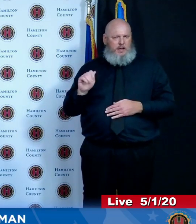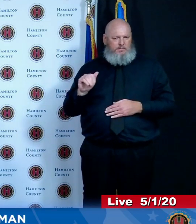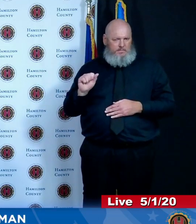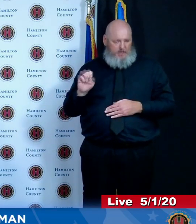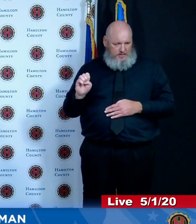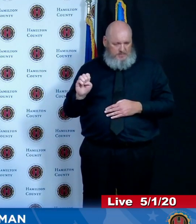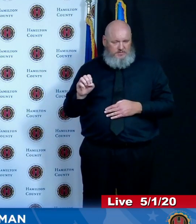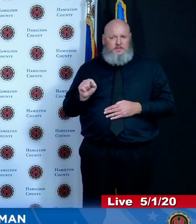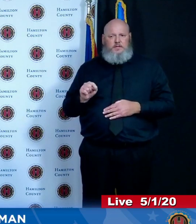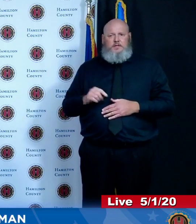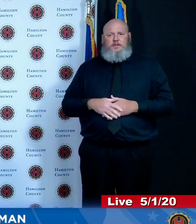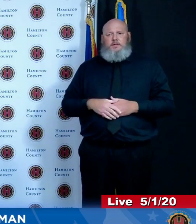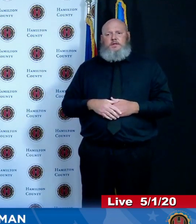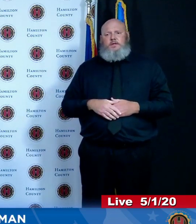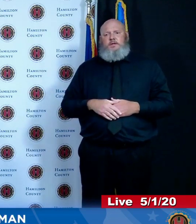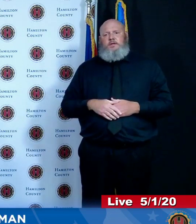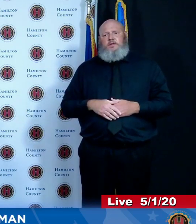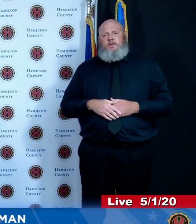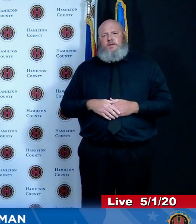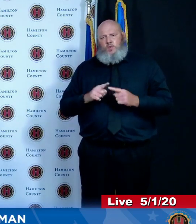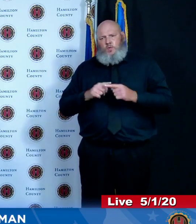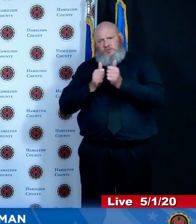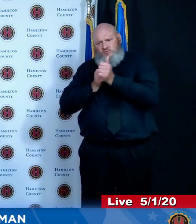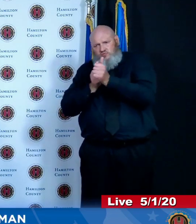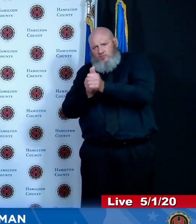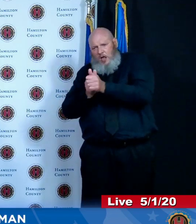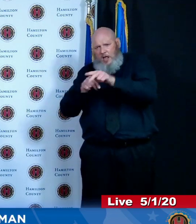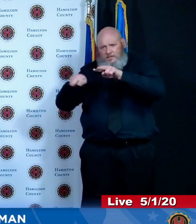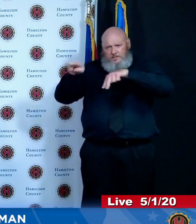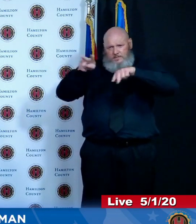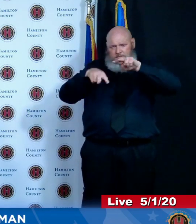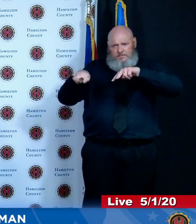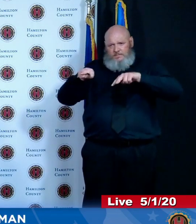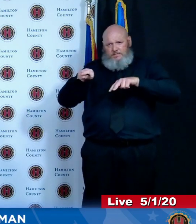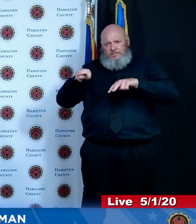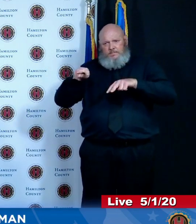asking early on so thank you for for those I do have the same team ready to